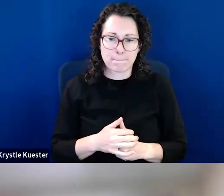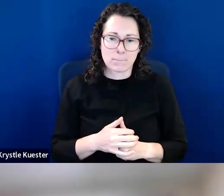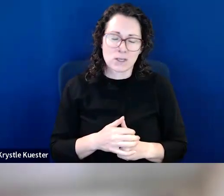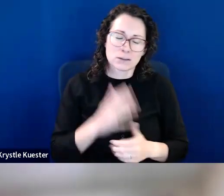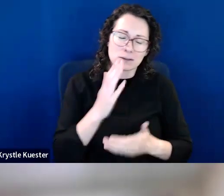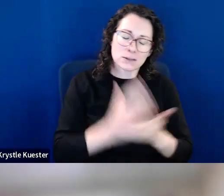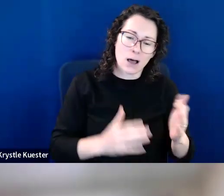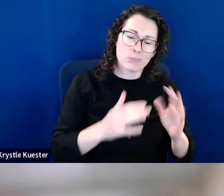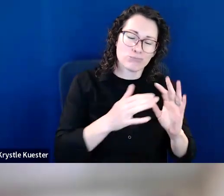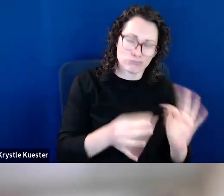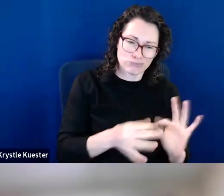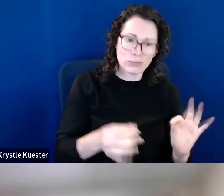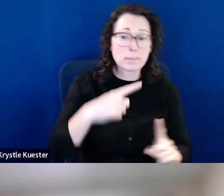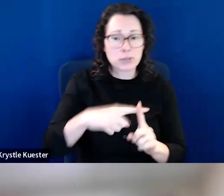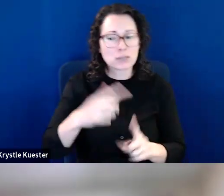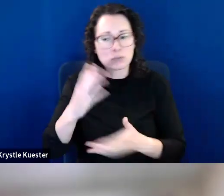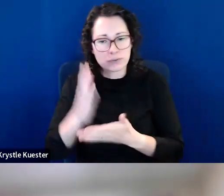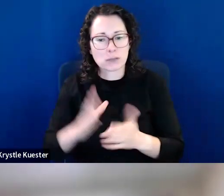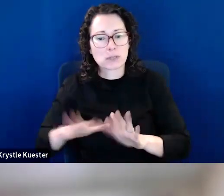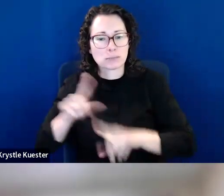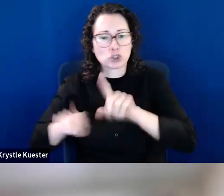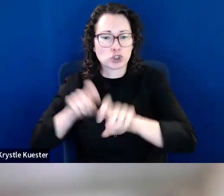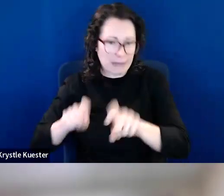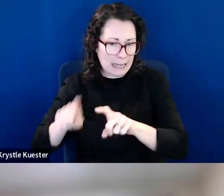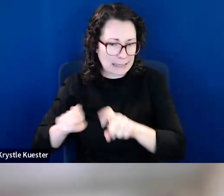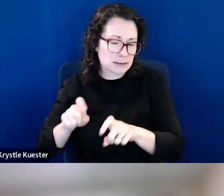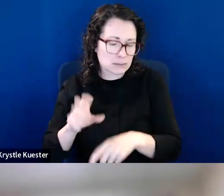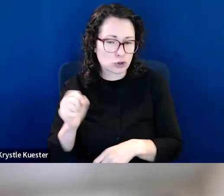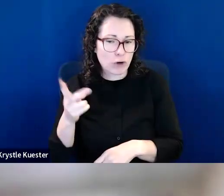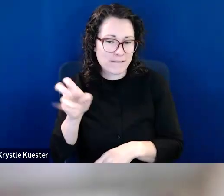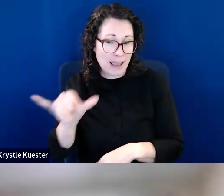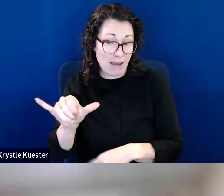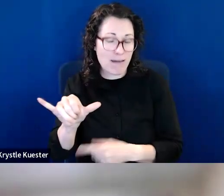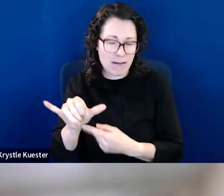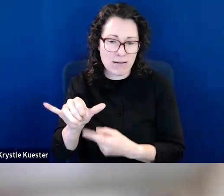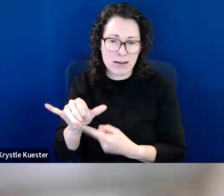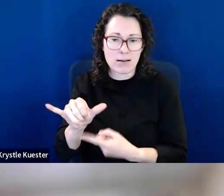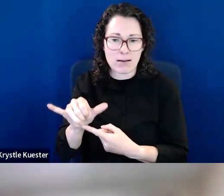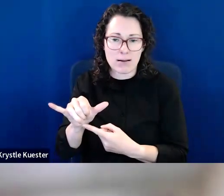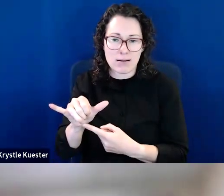well as we've done surveys of the public. Um and the surveys we I mean basically all of that tracks